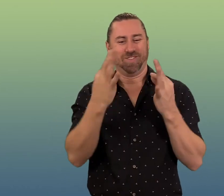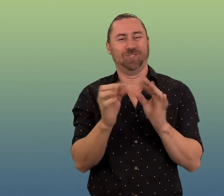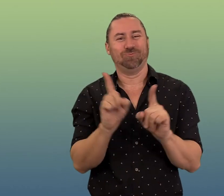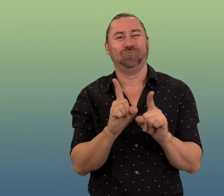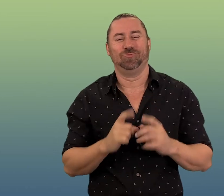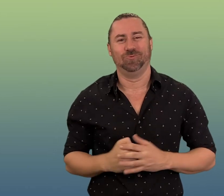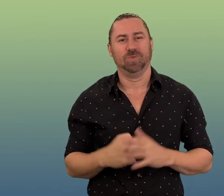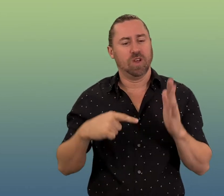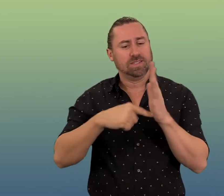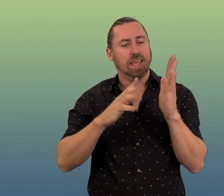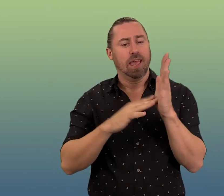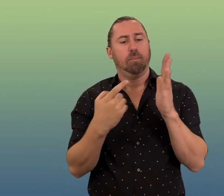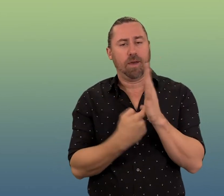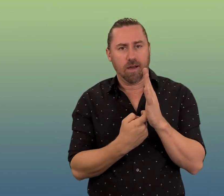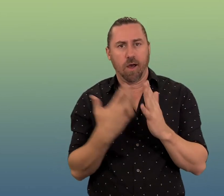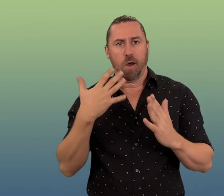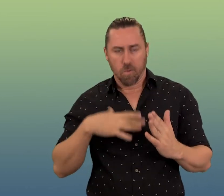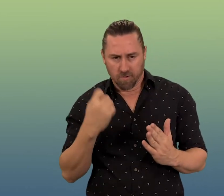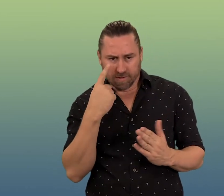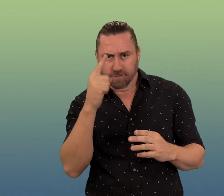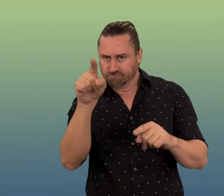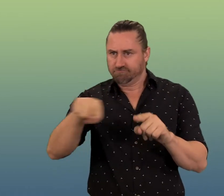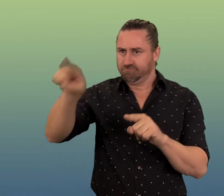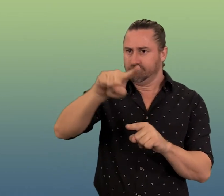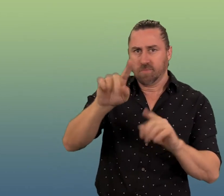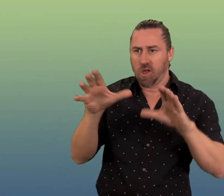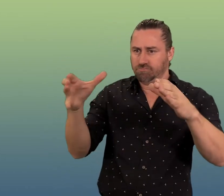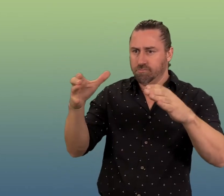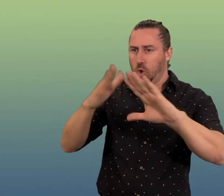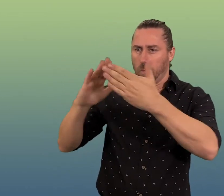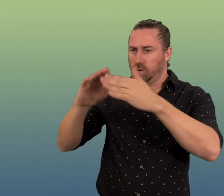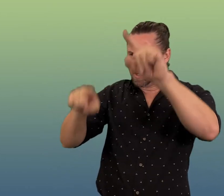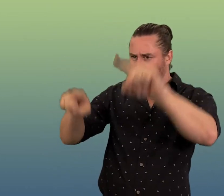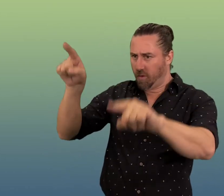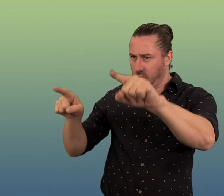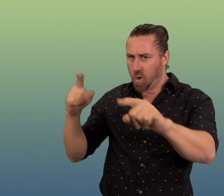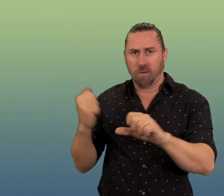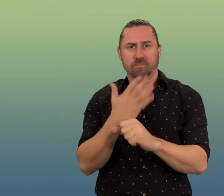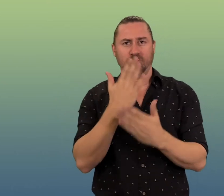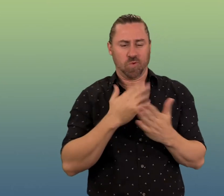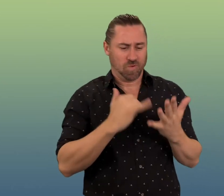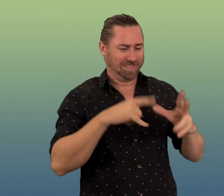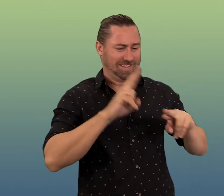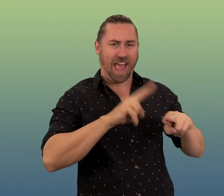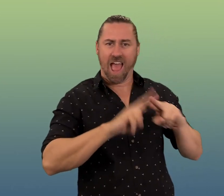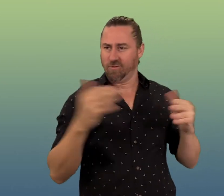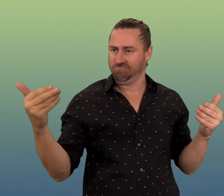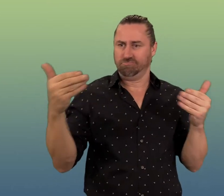As an organisation, TMR is dedicated to replicating the diversity of our customer base within our workforce